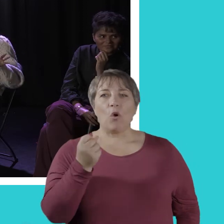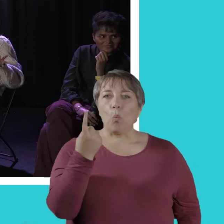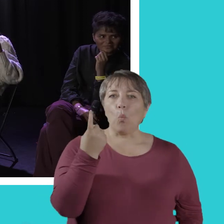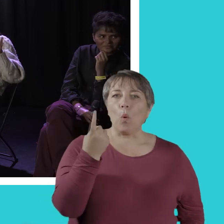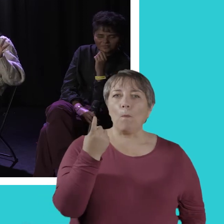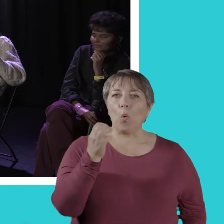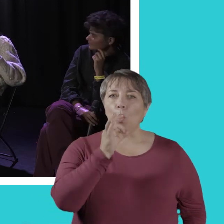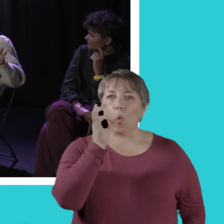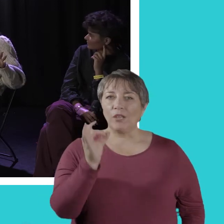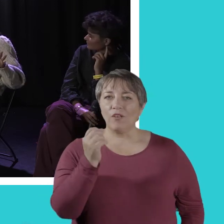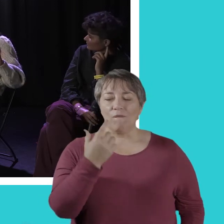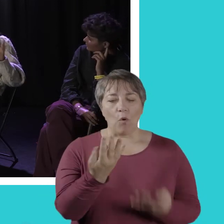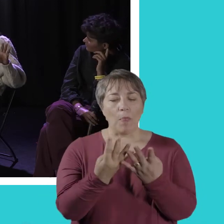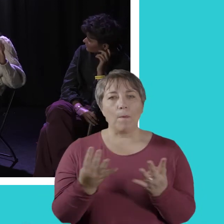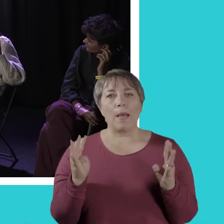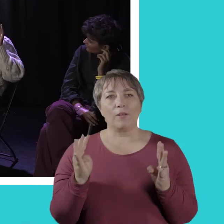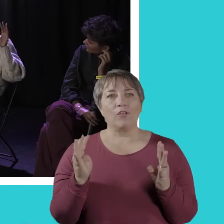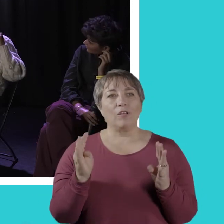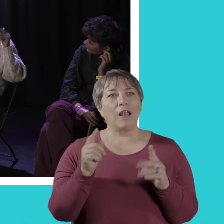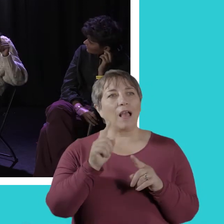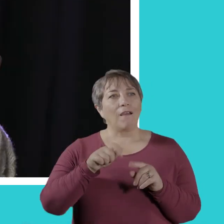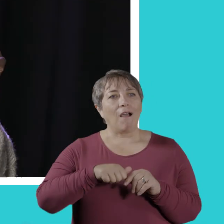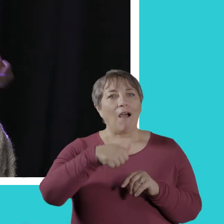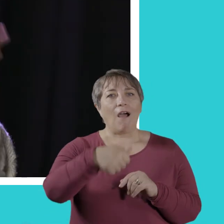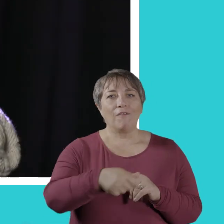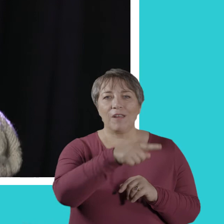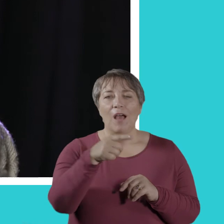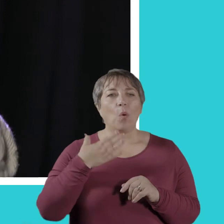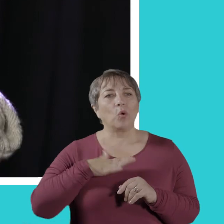giving you a little bit of advanced notice. So you know get thinking of those questions. You know